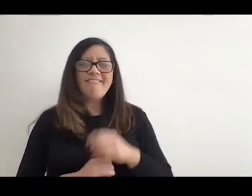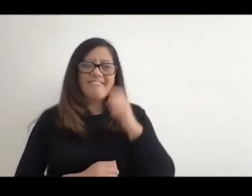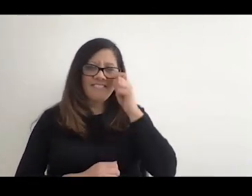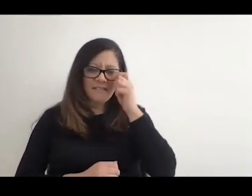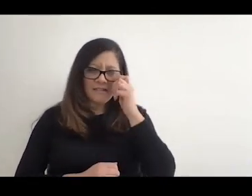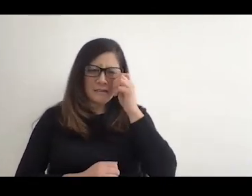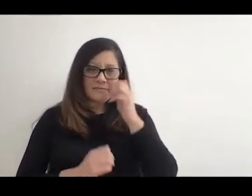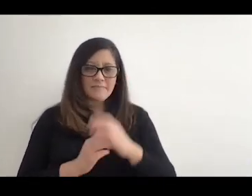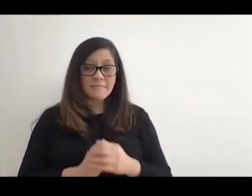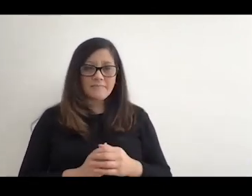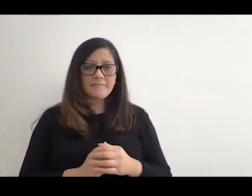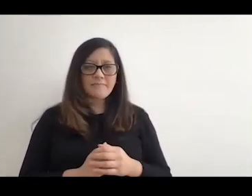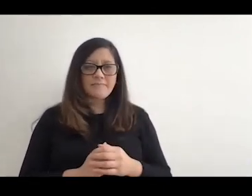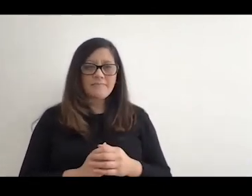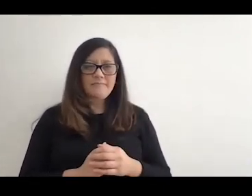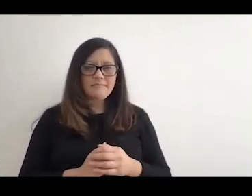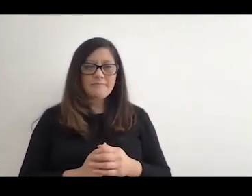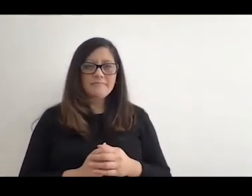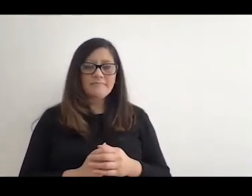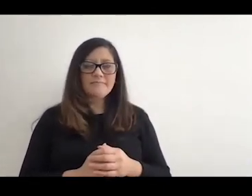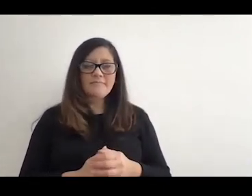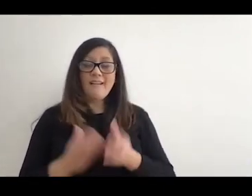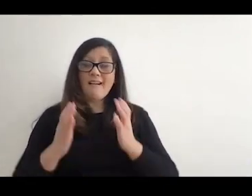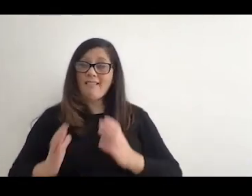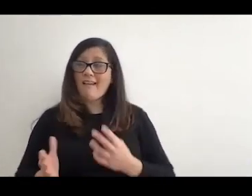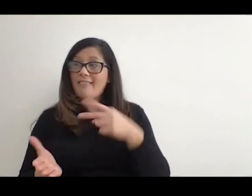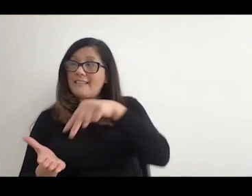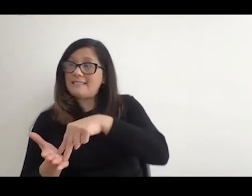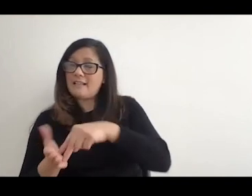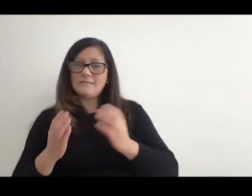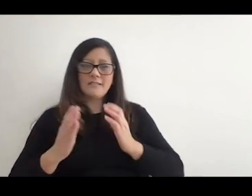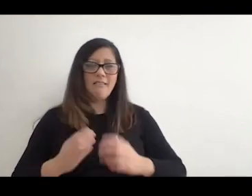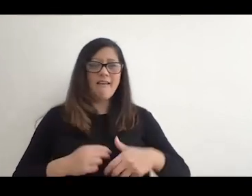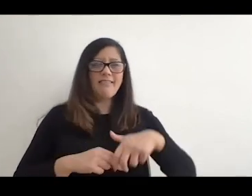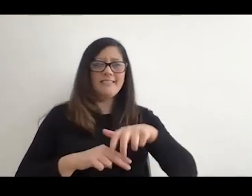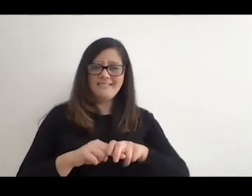this is how I transformed it from someone. A client that stands to someone that sits